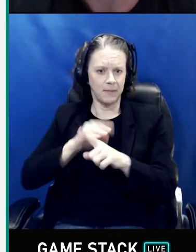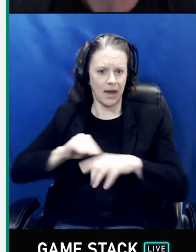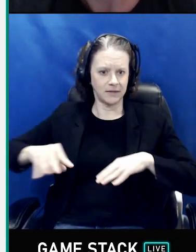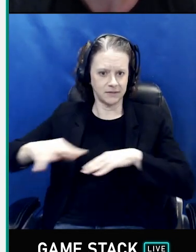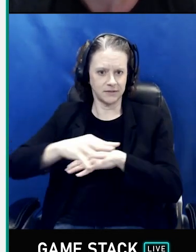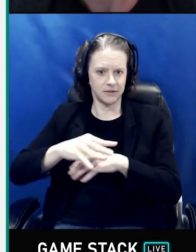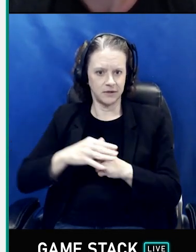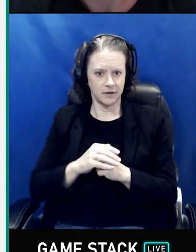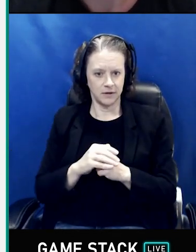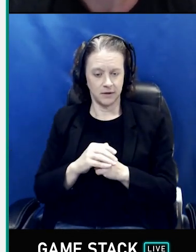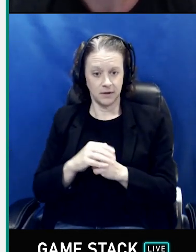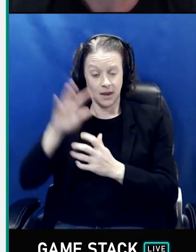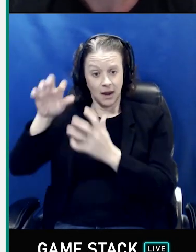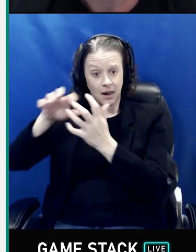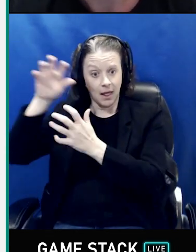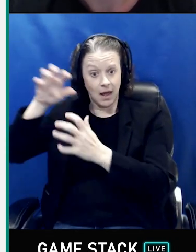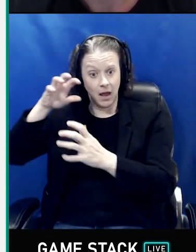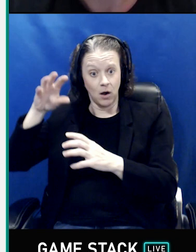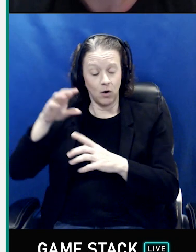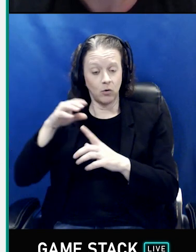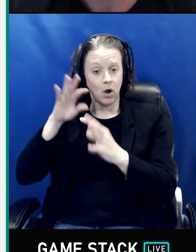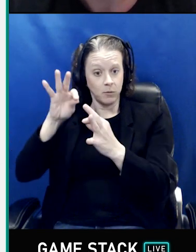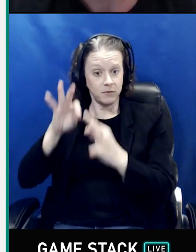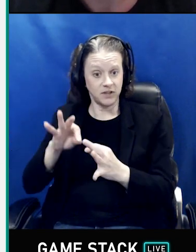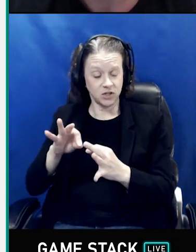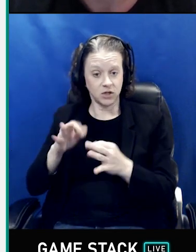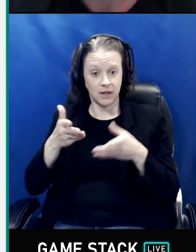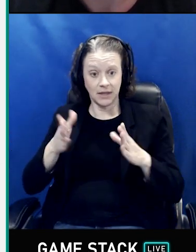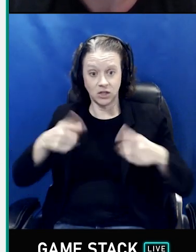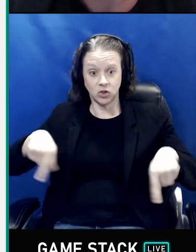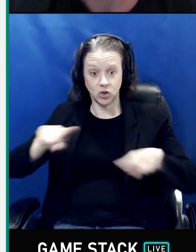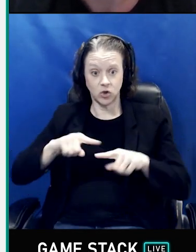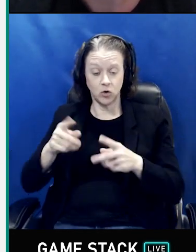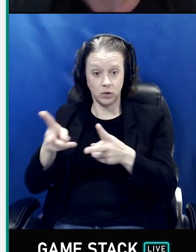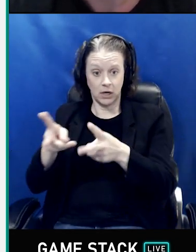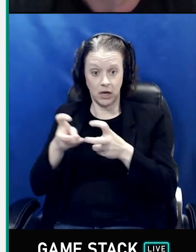Cloud optimization enables you to take your existing games and